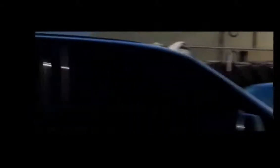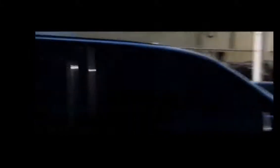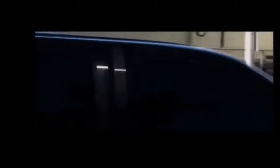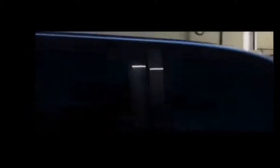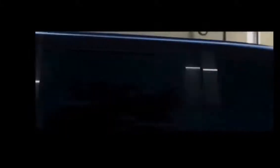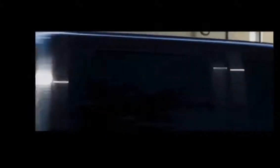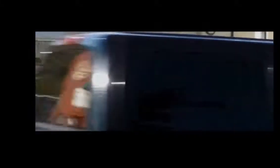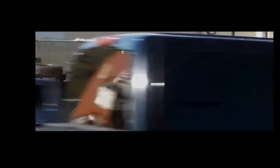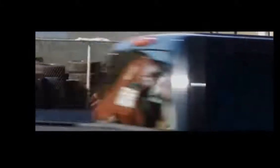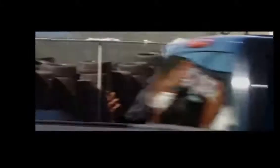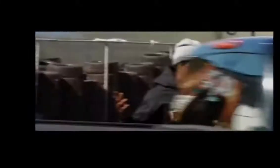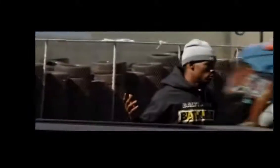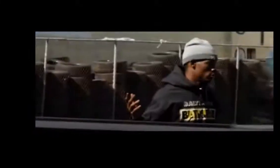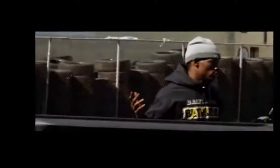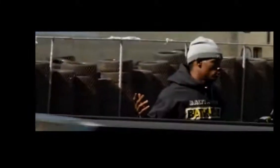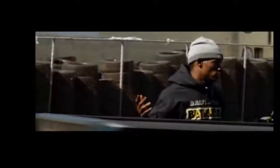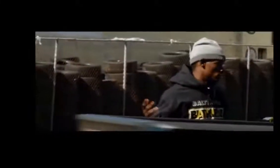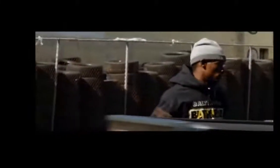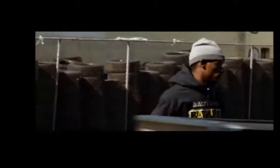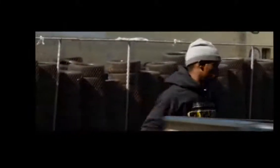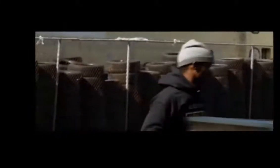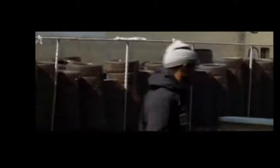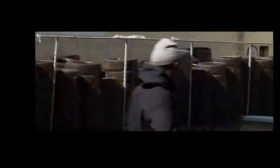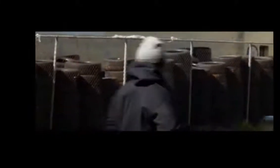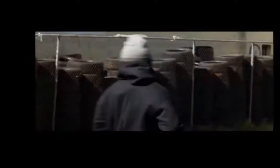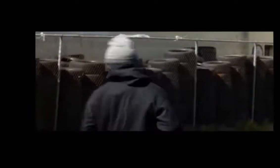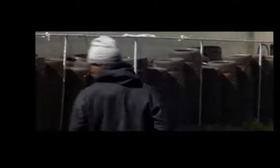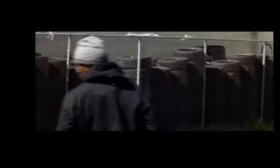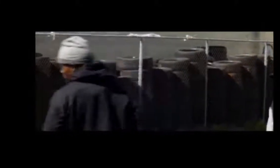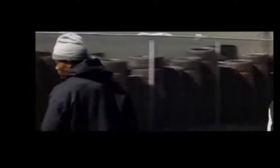over the other side of the lifestyle i'm sorry